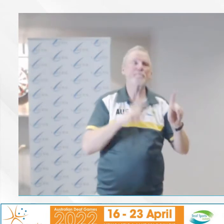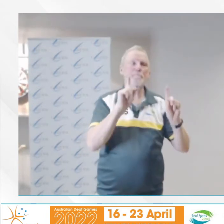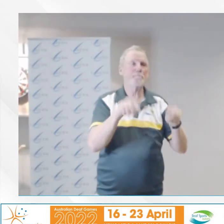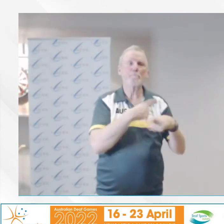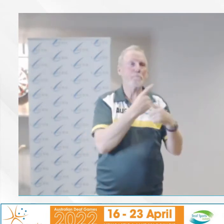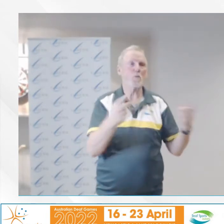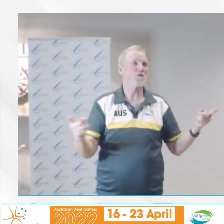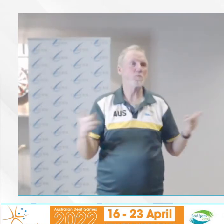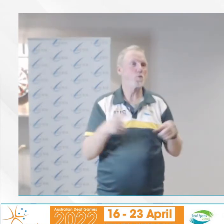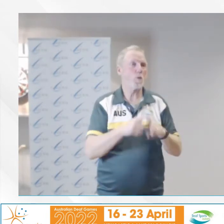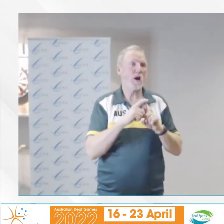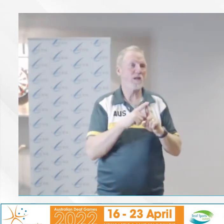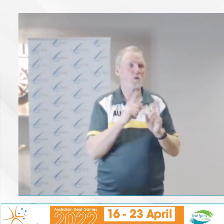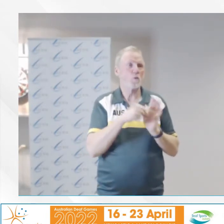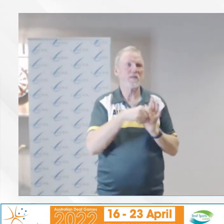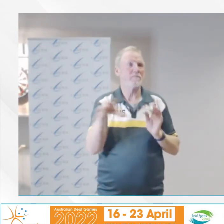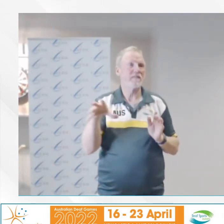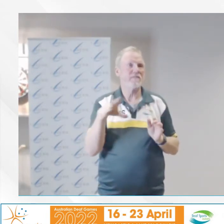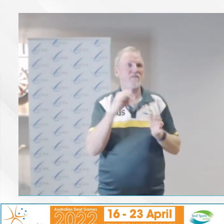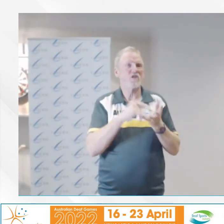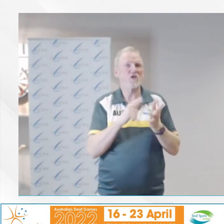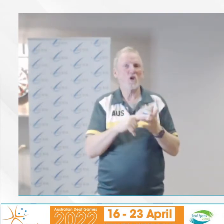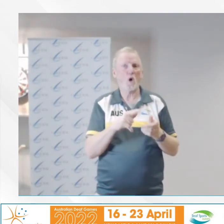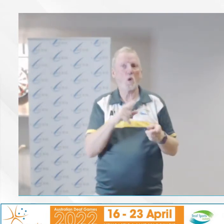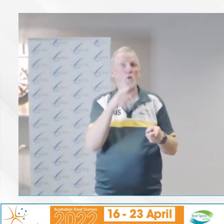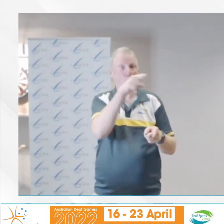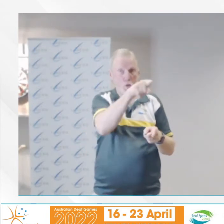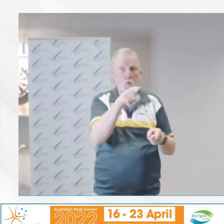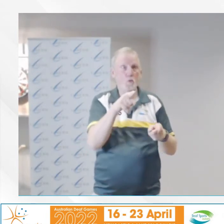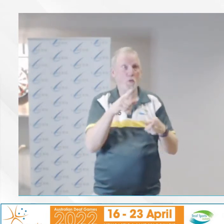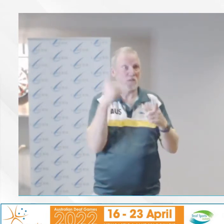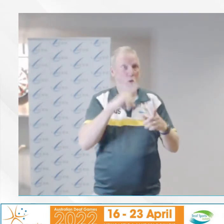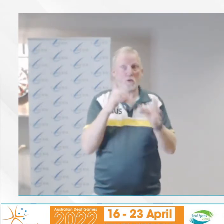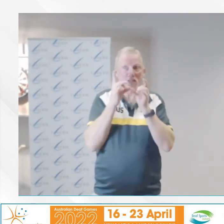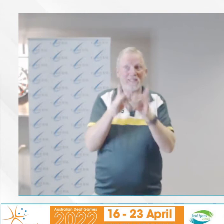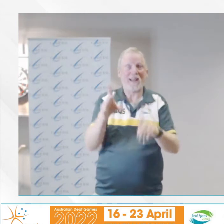to support us but we think it's going to be too difficult when it comes to accommodation